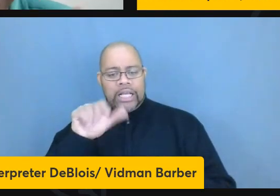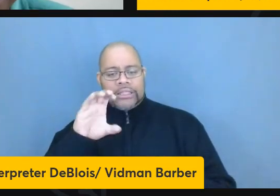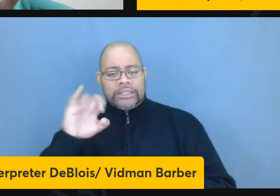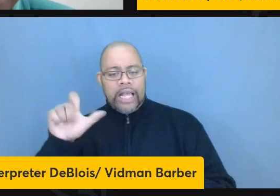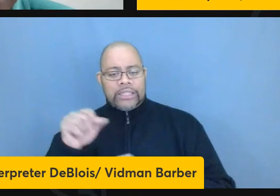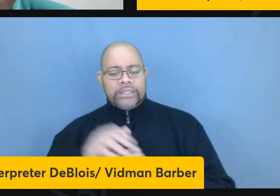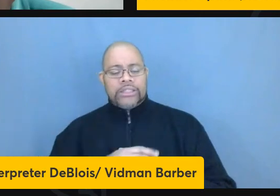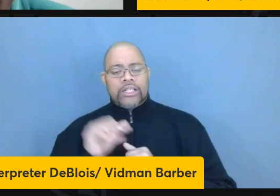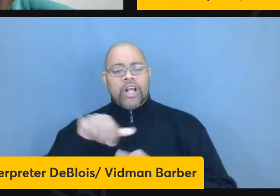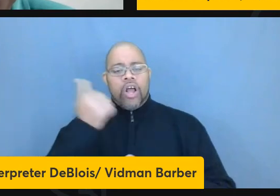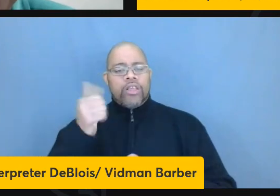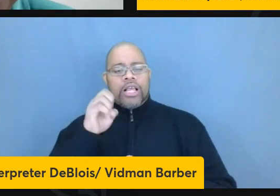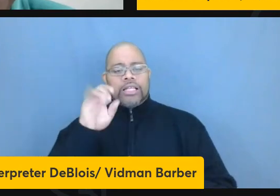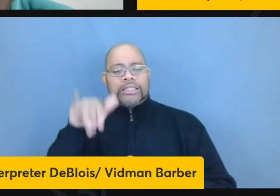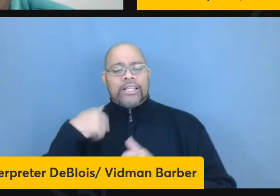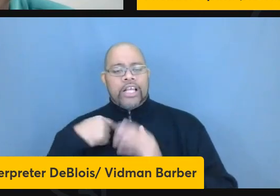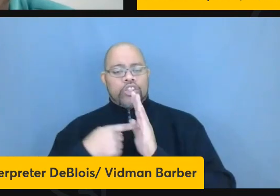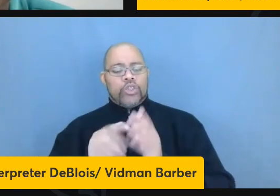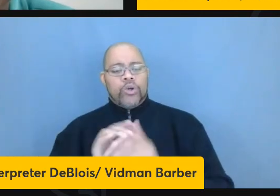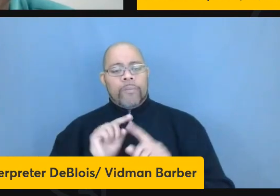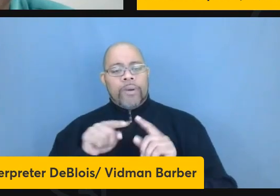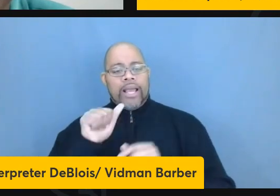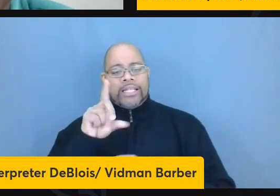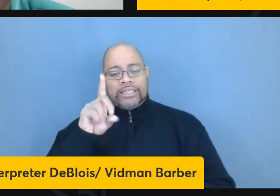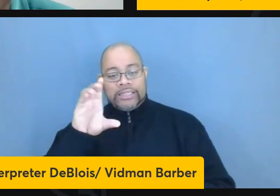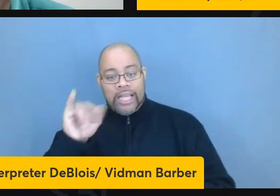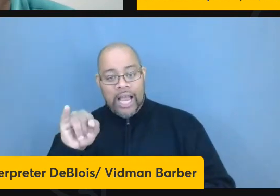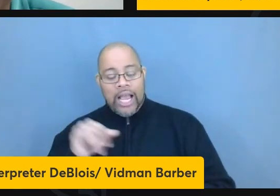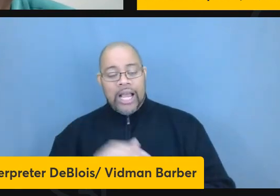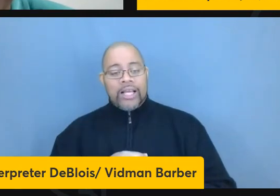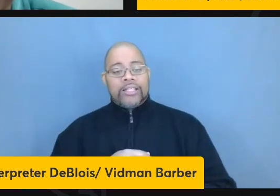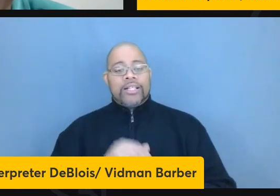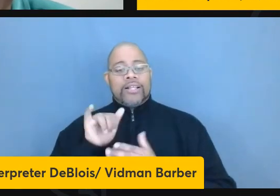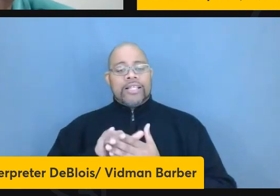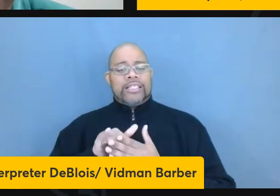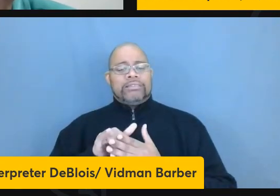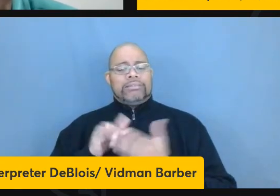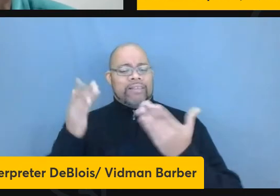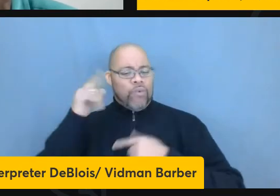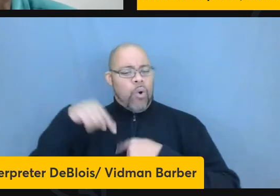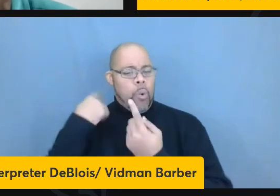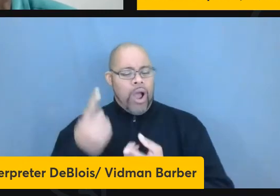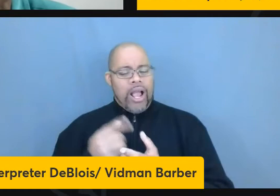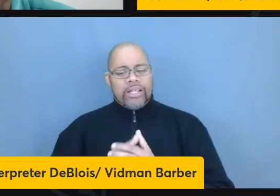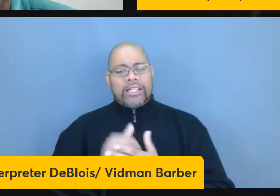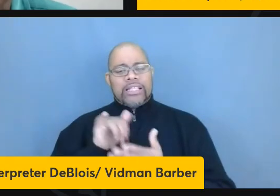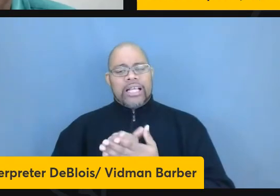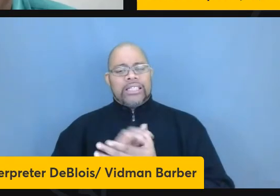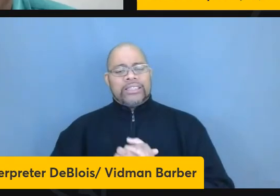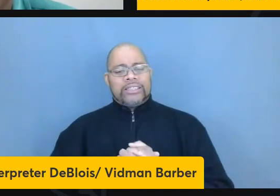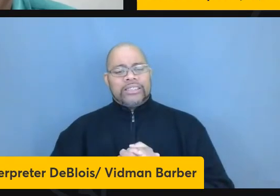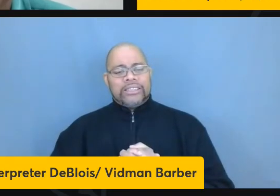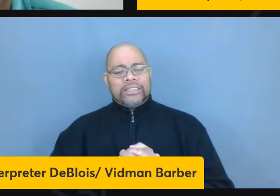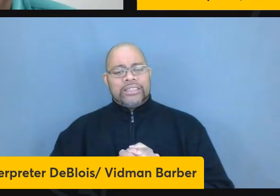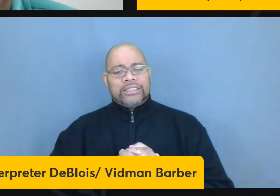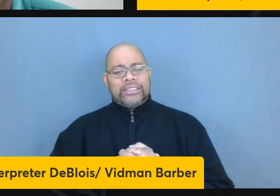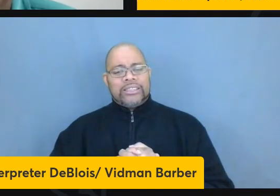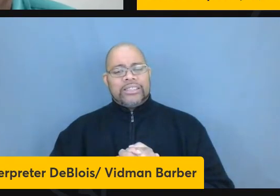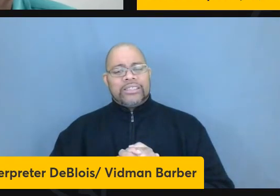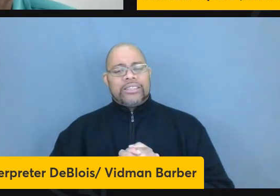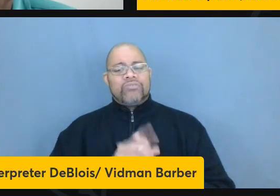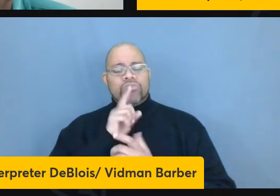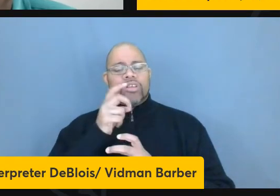other assays that I've shown you, but the ADC I say that that's been around for a while. That's that's been quite hard to